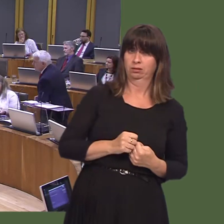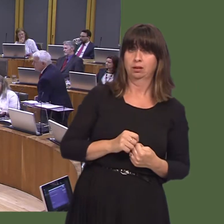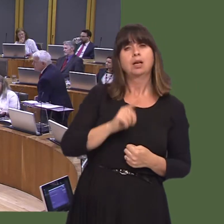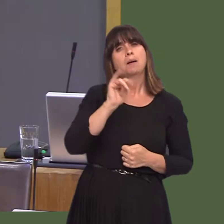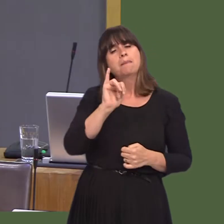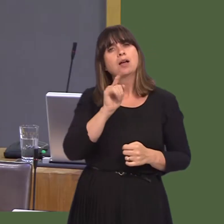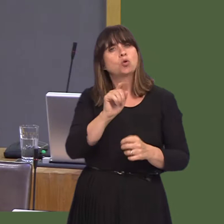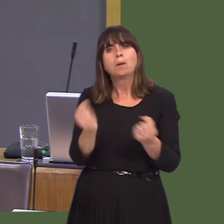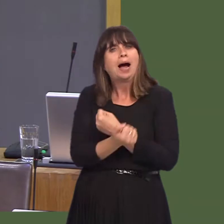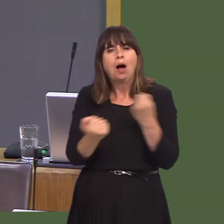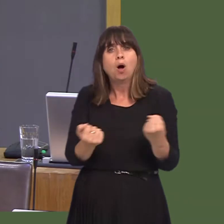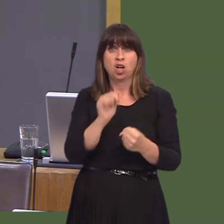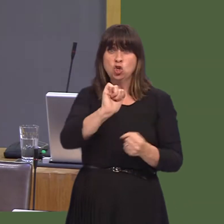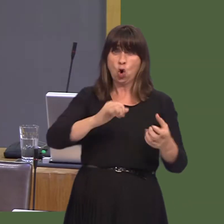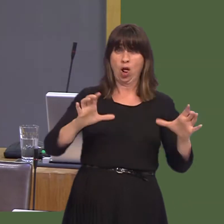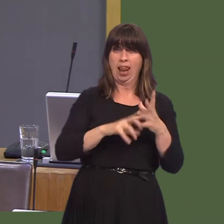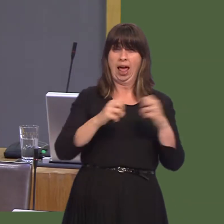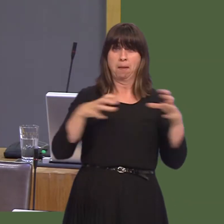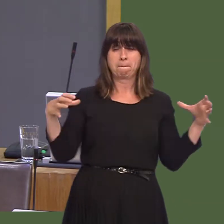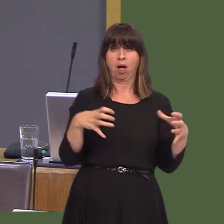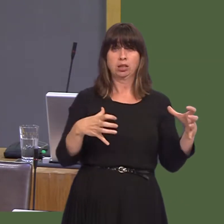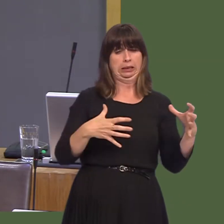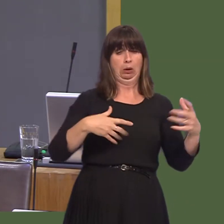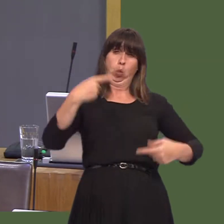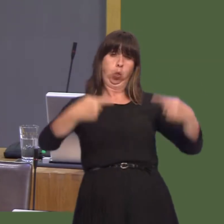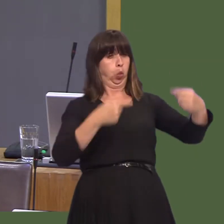when you can't even get your own party to accept that position?